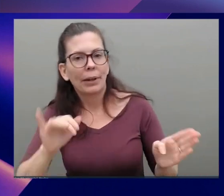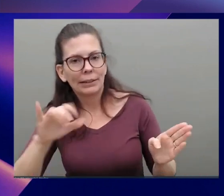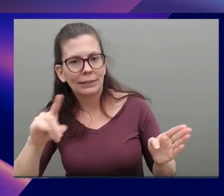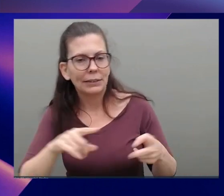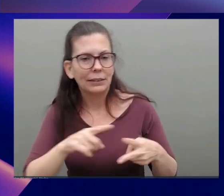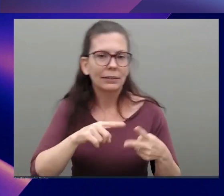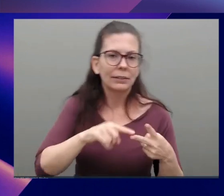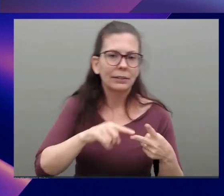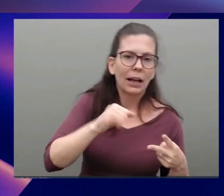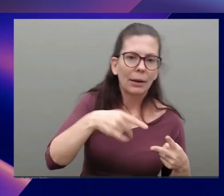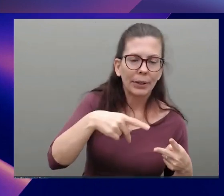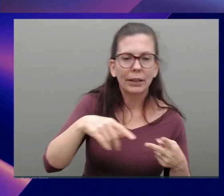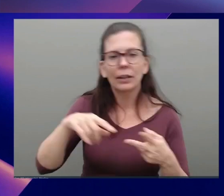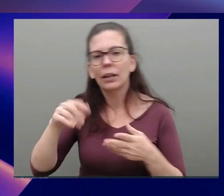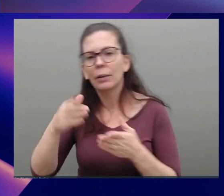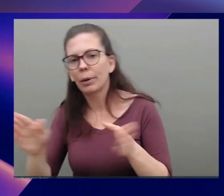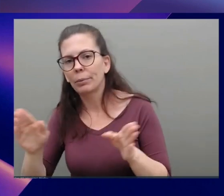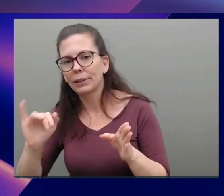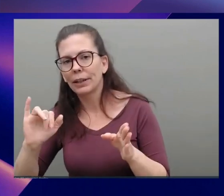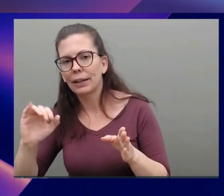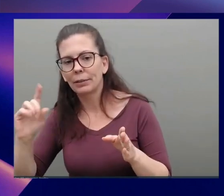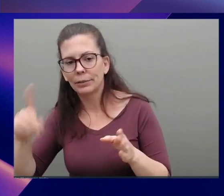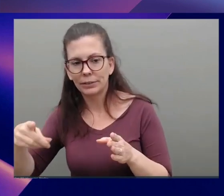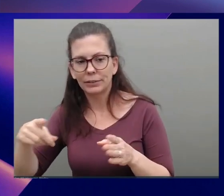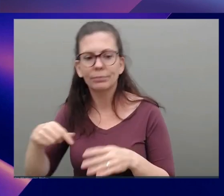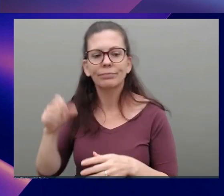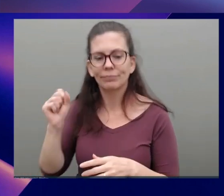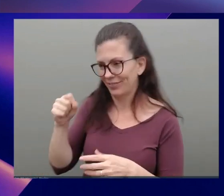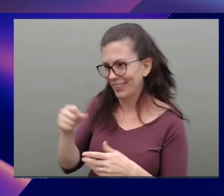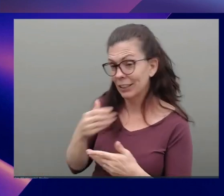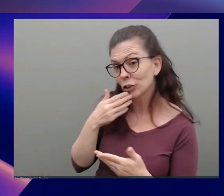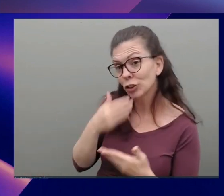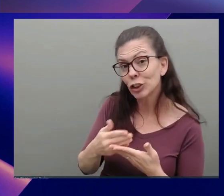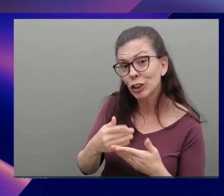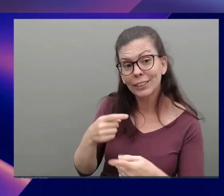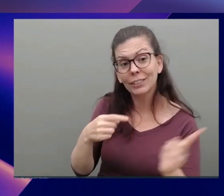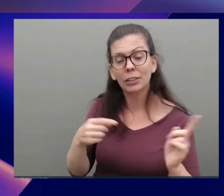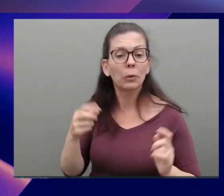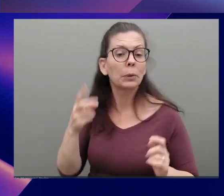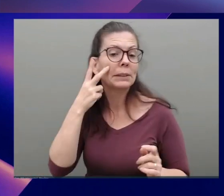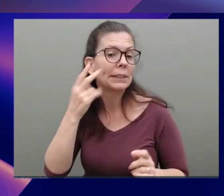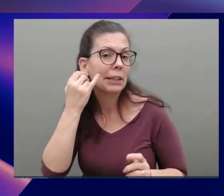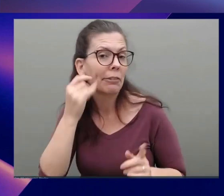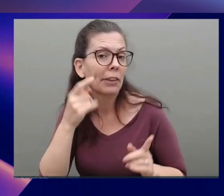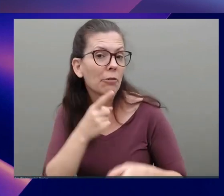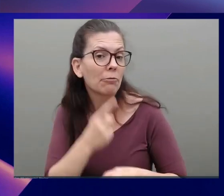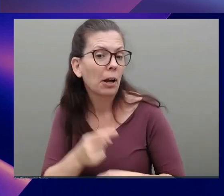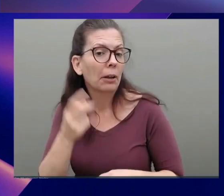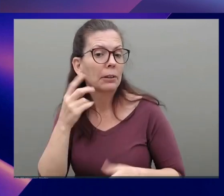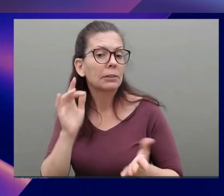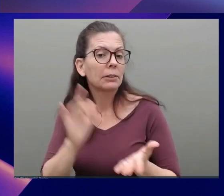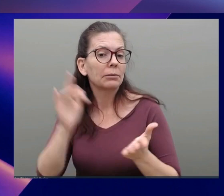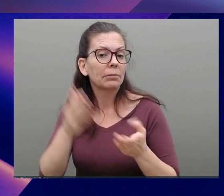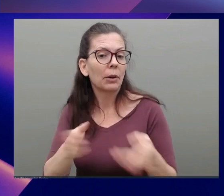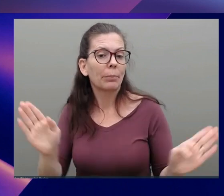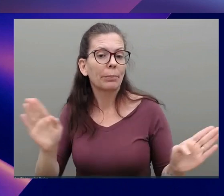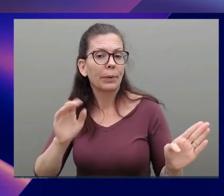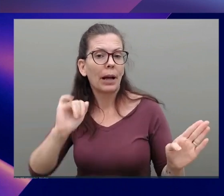It's a good indicator that you're getting it right. Let's see if they're right. So let's hit public IP address, right? We're gonna give it a shot.